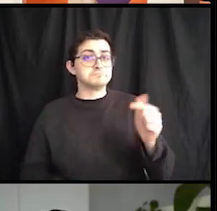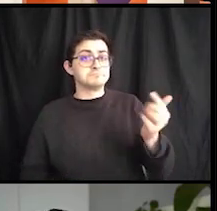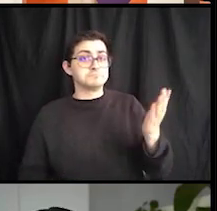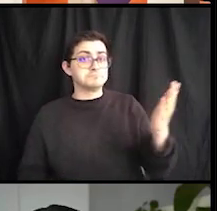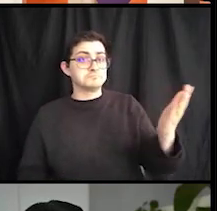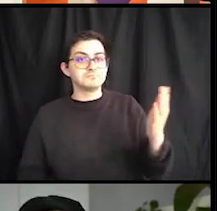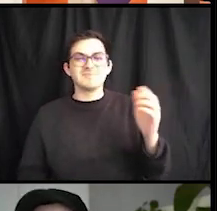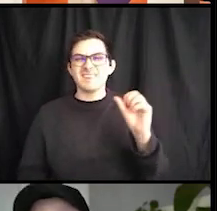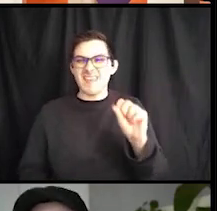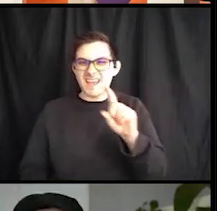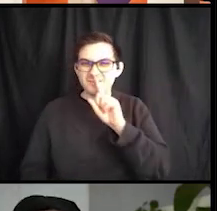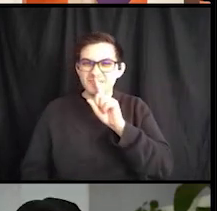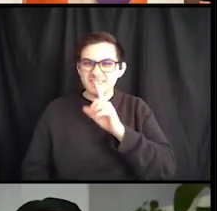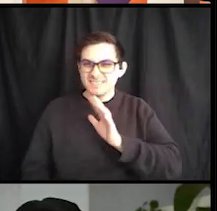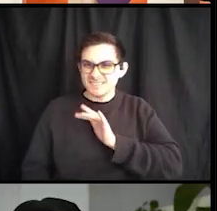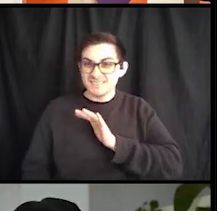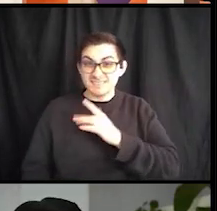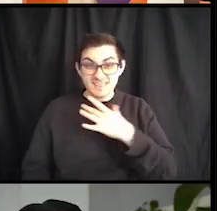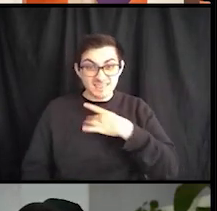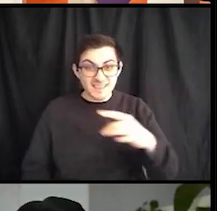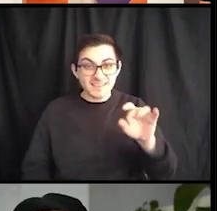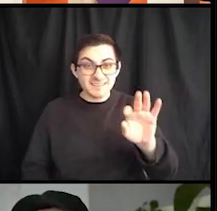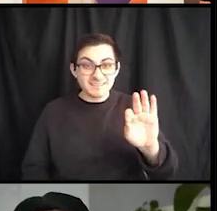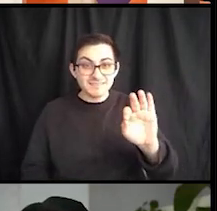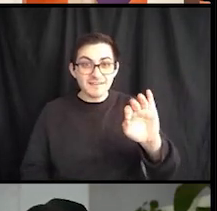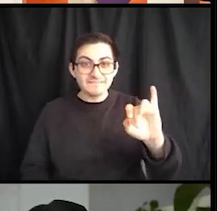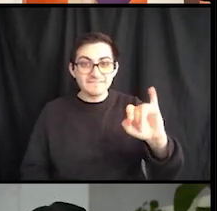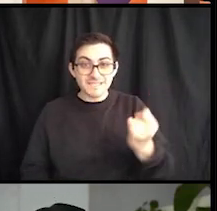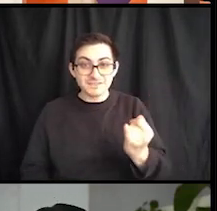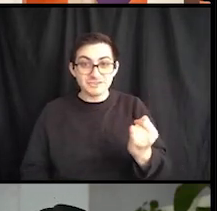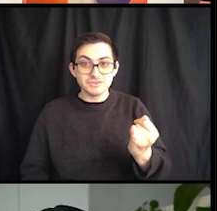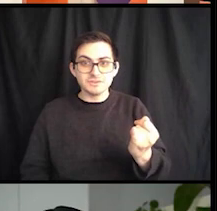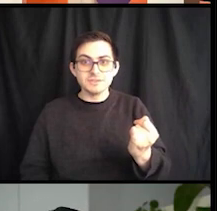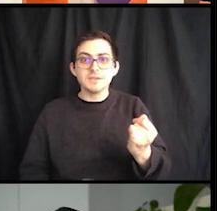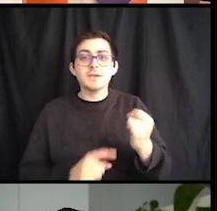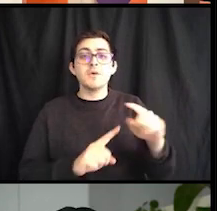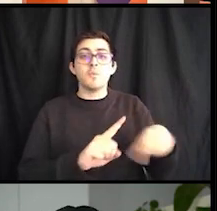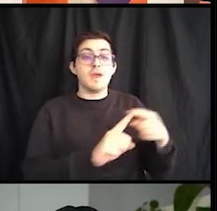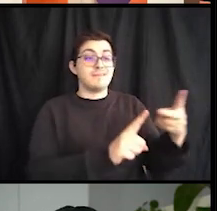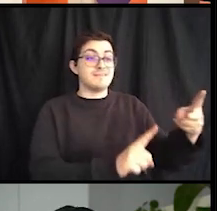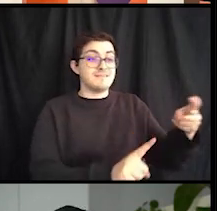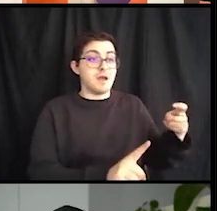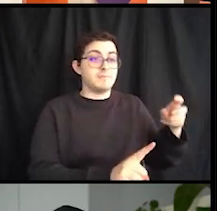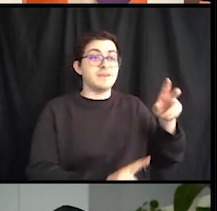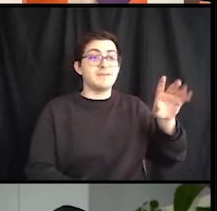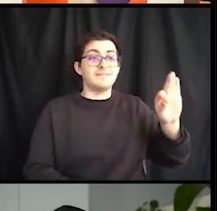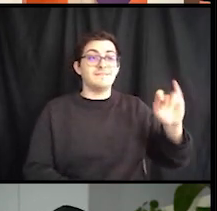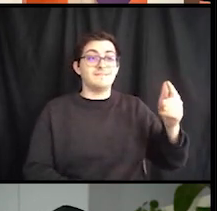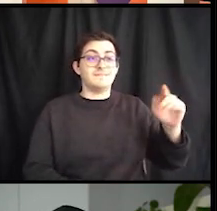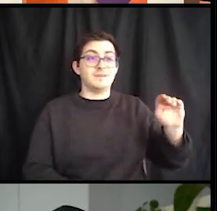is that when you copy over a mock from Figma design, you can actually continue to make some lightweight edits.